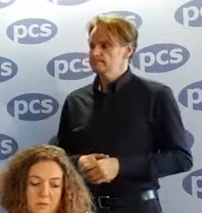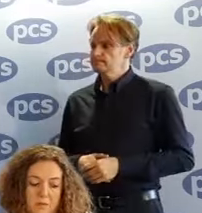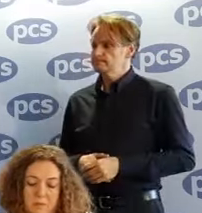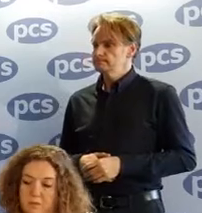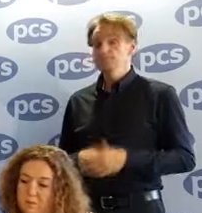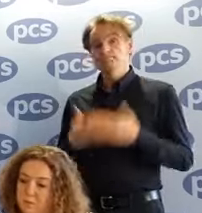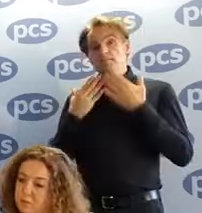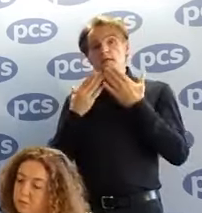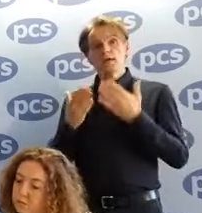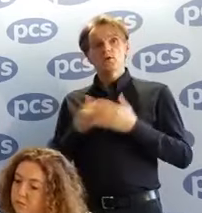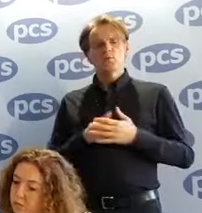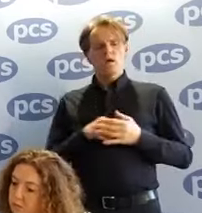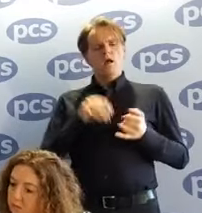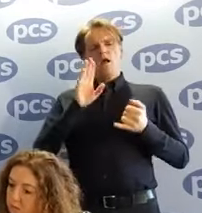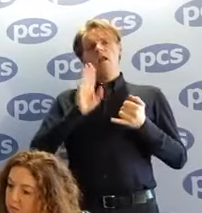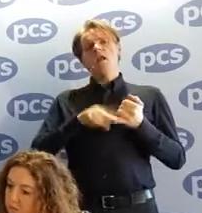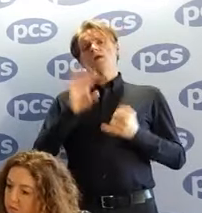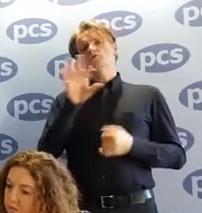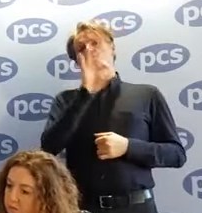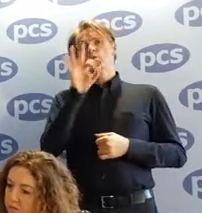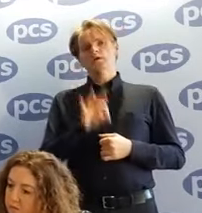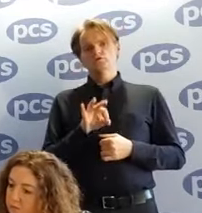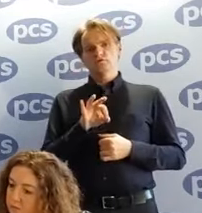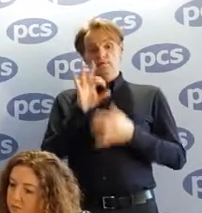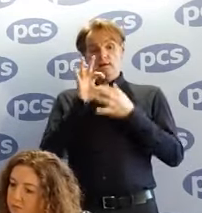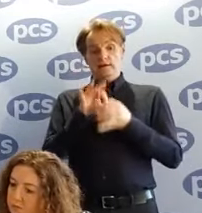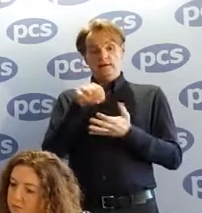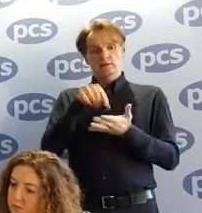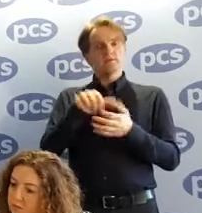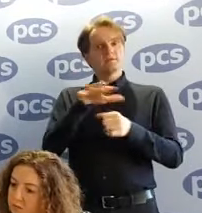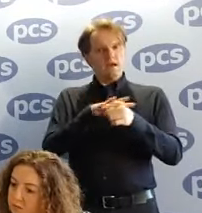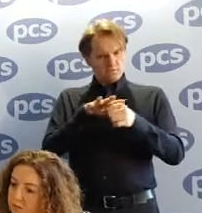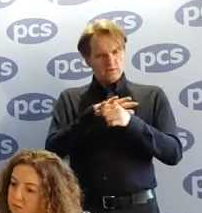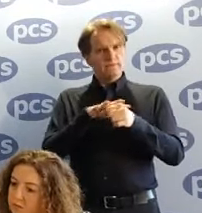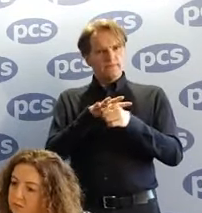question in this section, it's something that you did touch on in your last